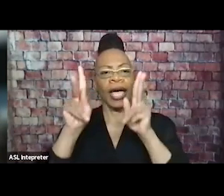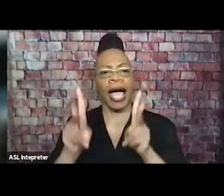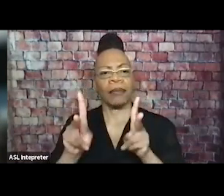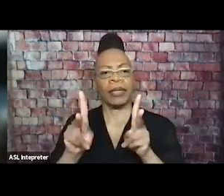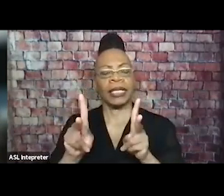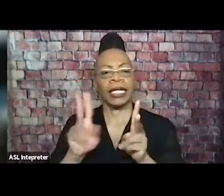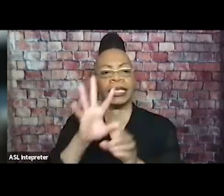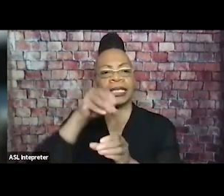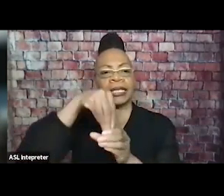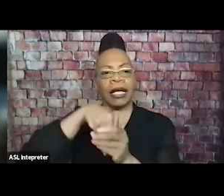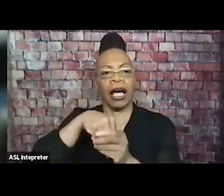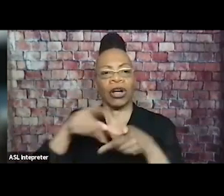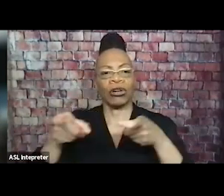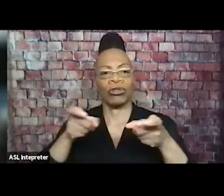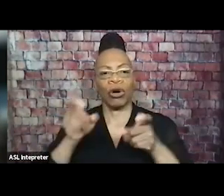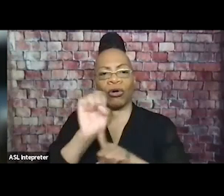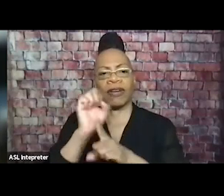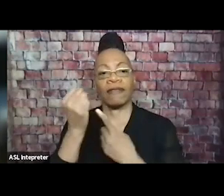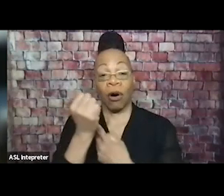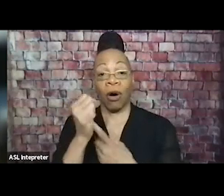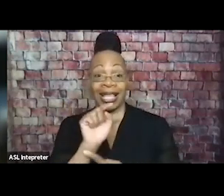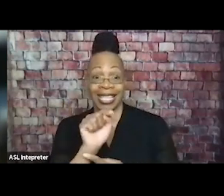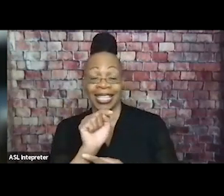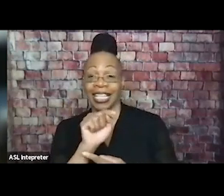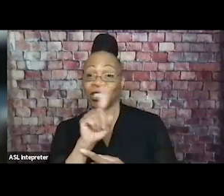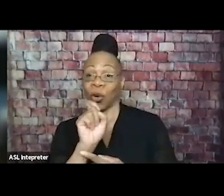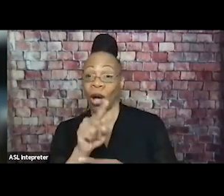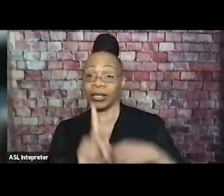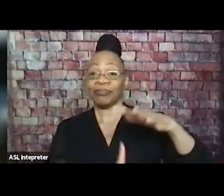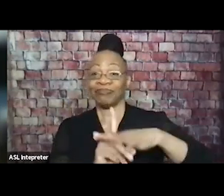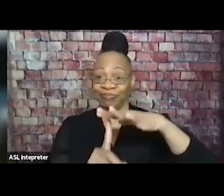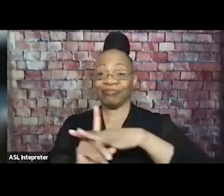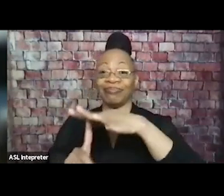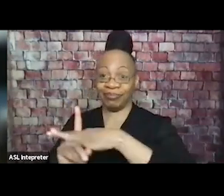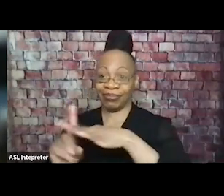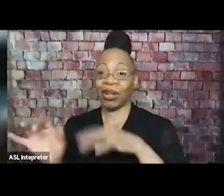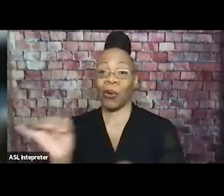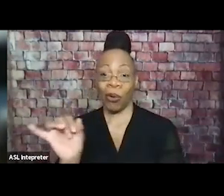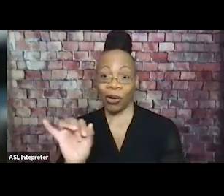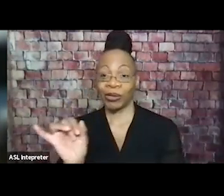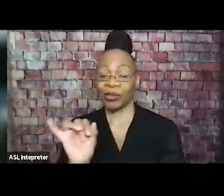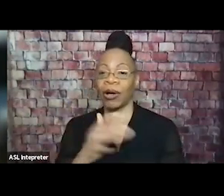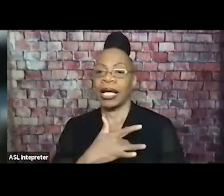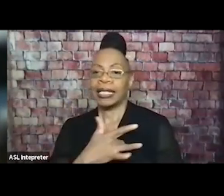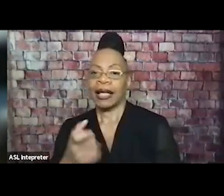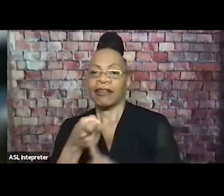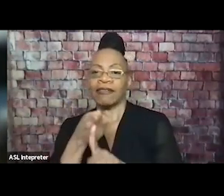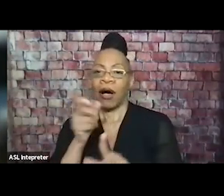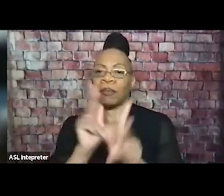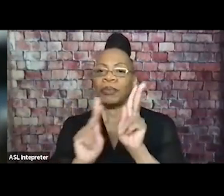And this question comes up a lot as well. And it's usually from folks that are working with individuals